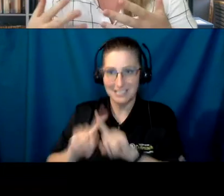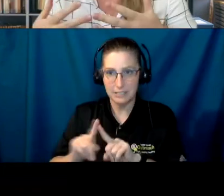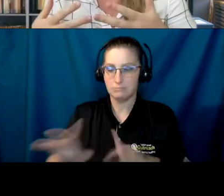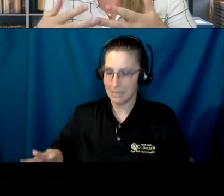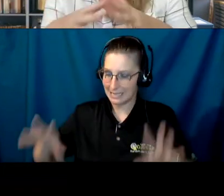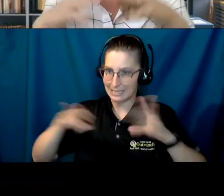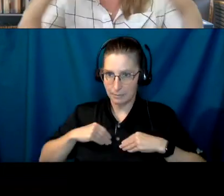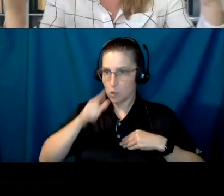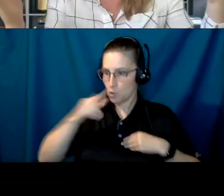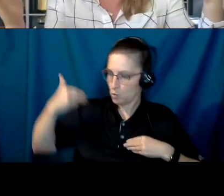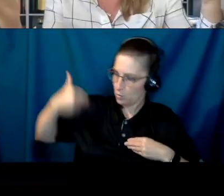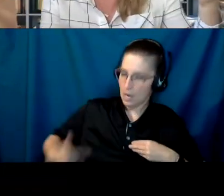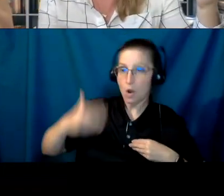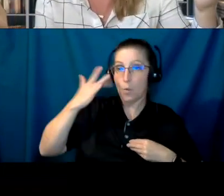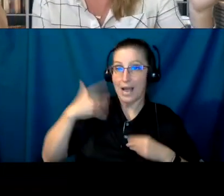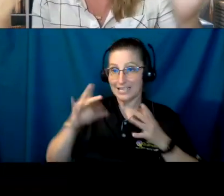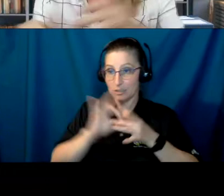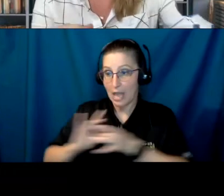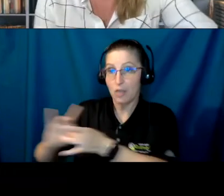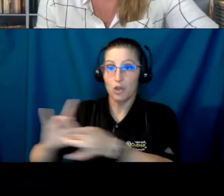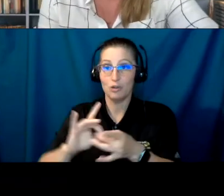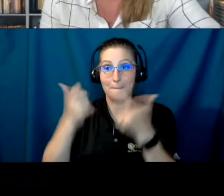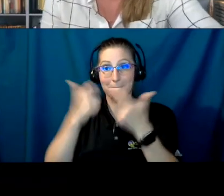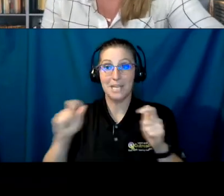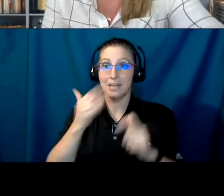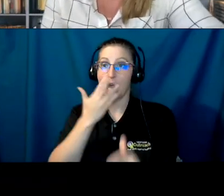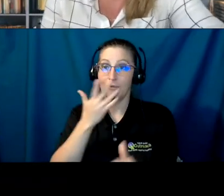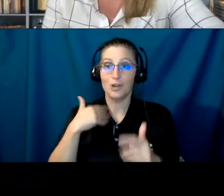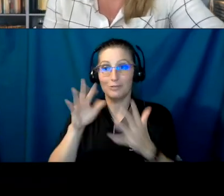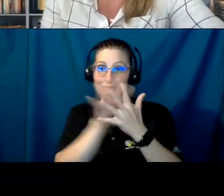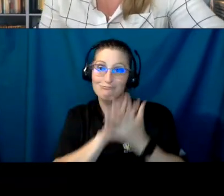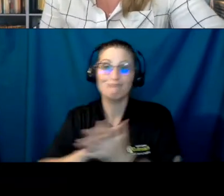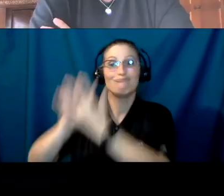who we all are because together we are a big colorful puzzle piece community. Whoo. Okay.